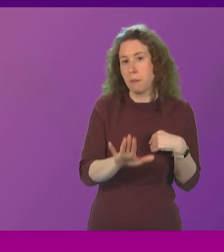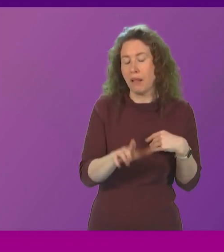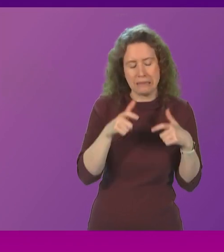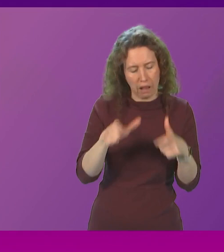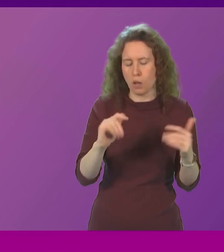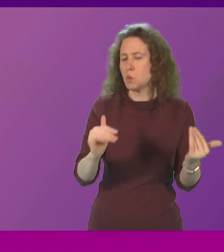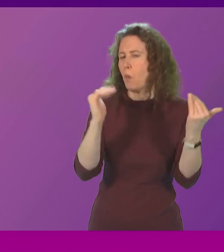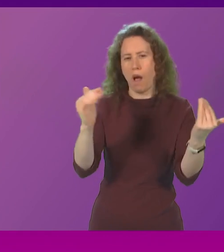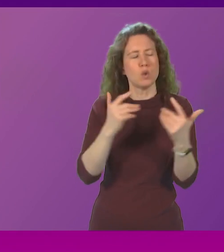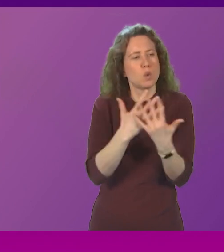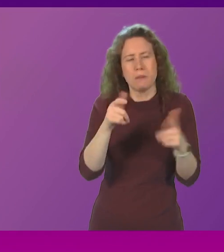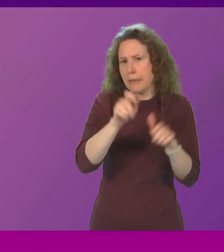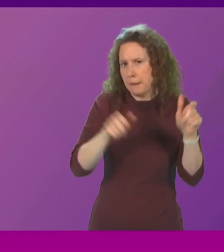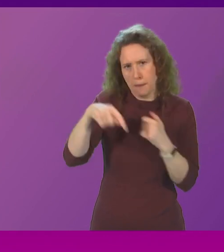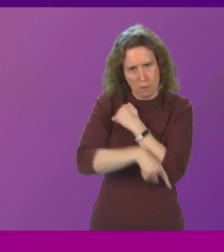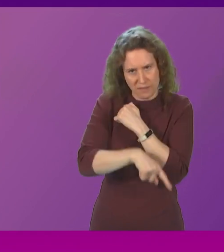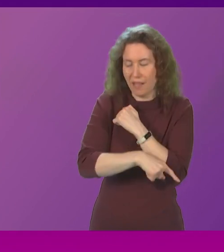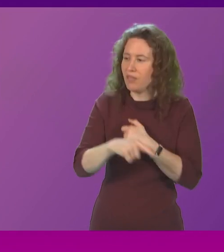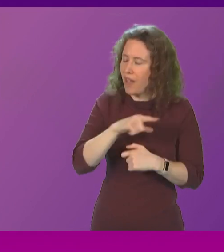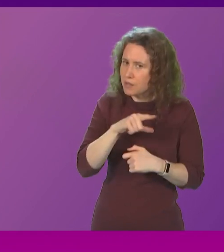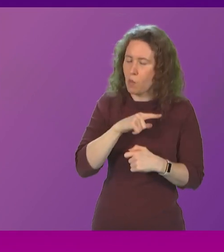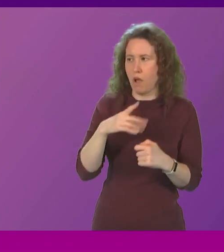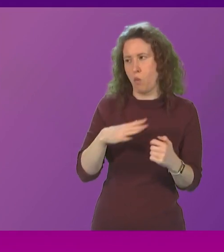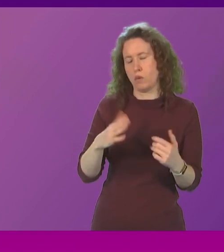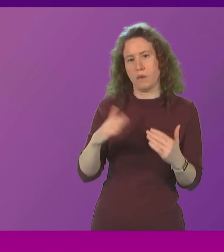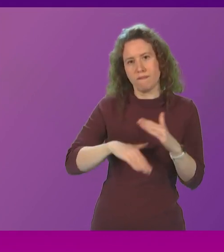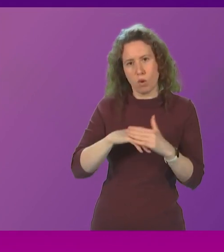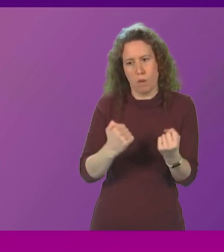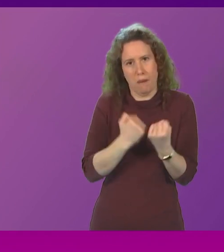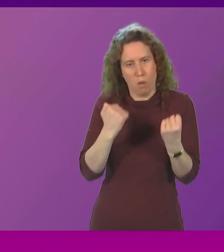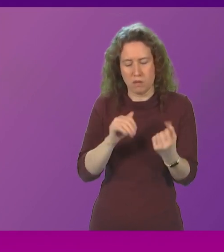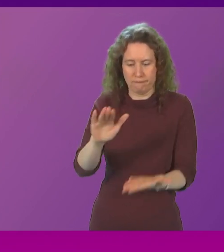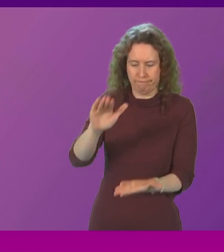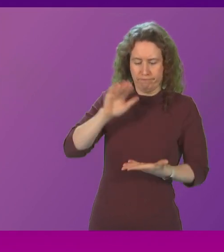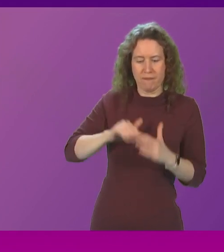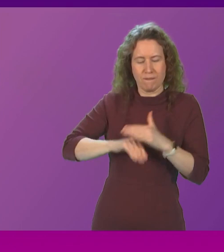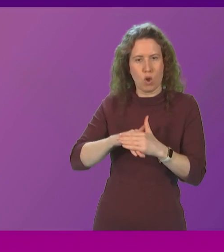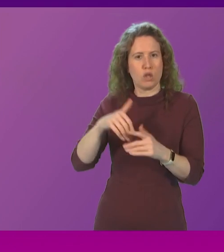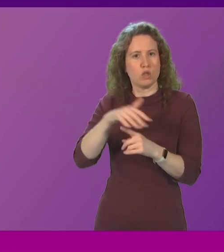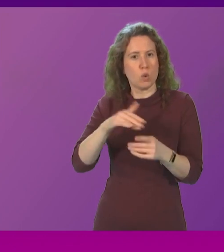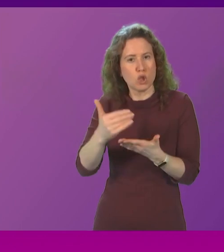That is why I want all the powers of a normal nation, such as all social security powers and all employment powers.